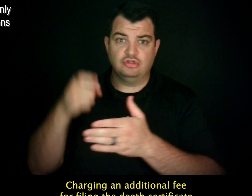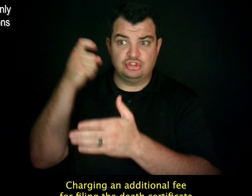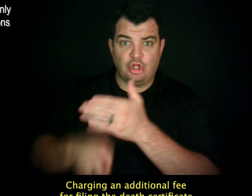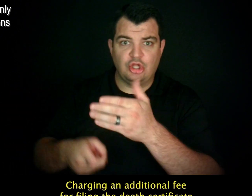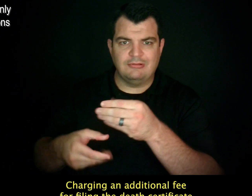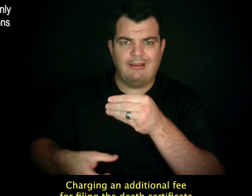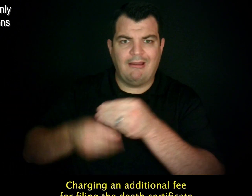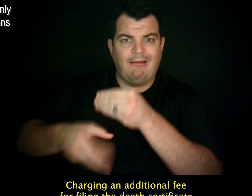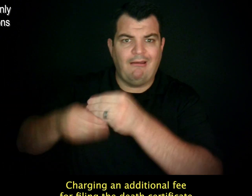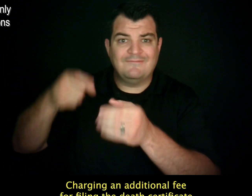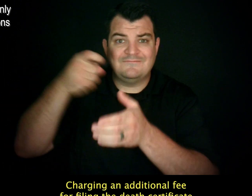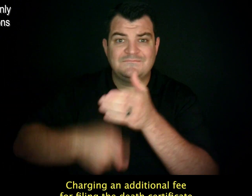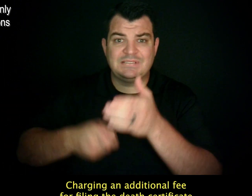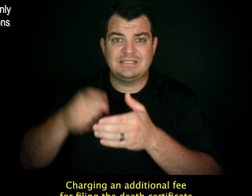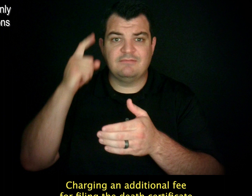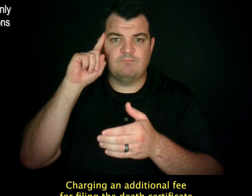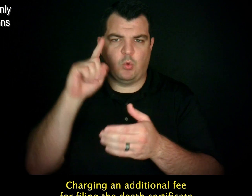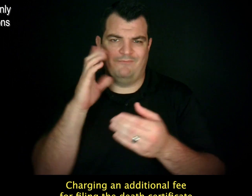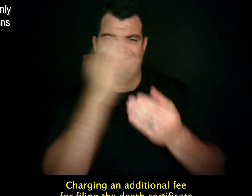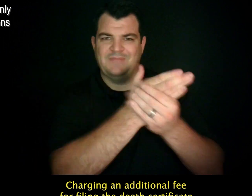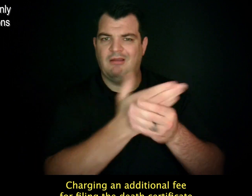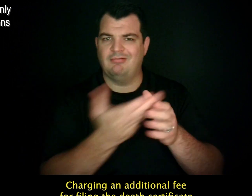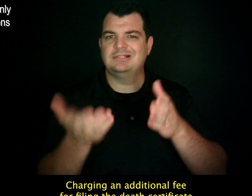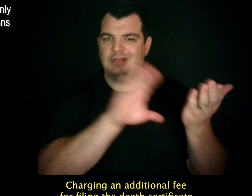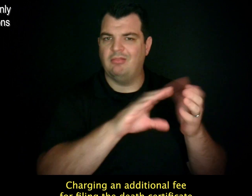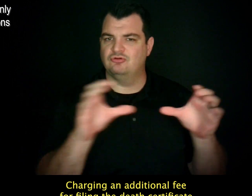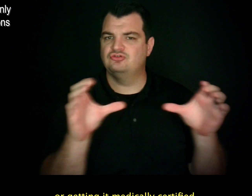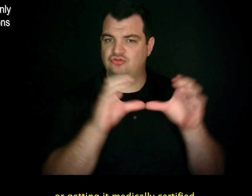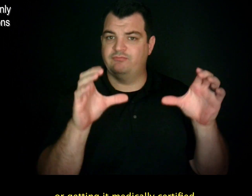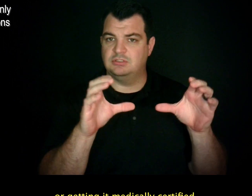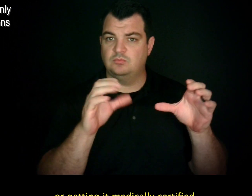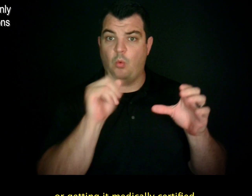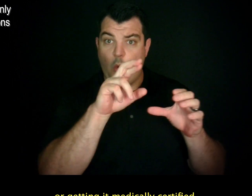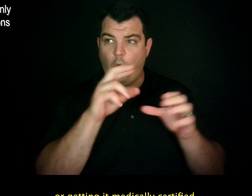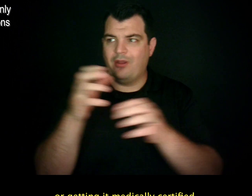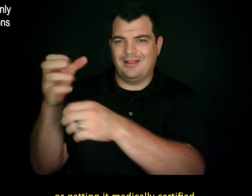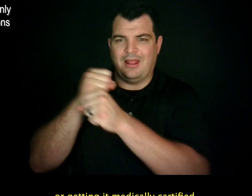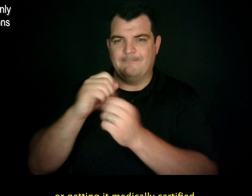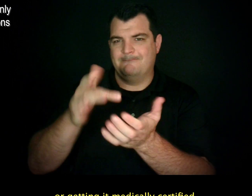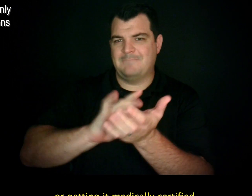Charging an additional fee for filing the death certificate or getting it medically certified.